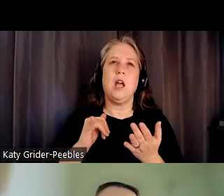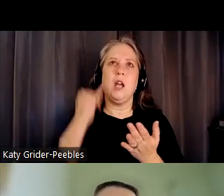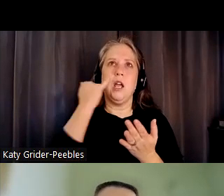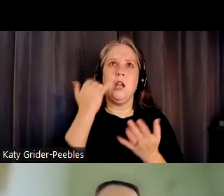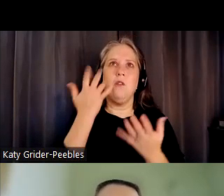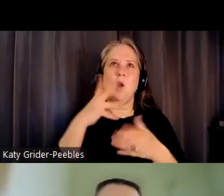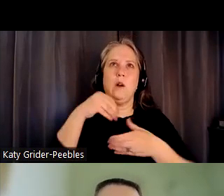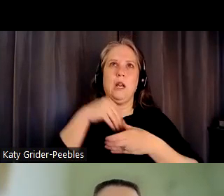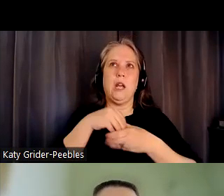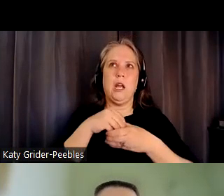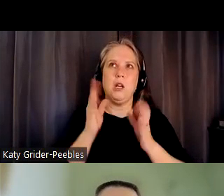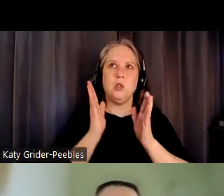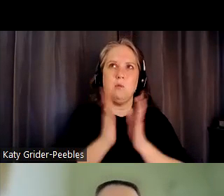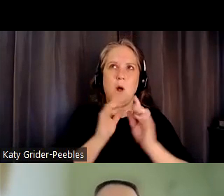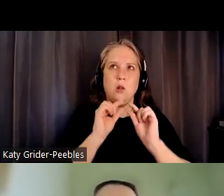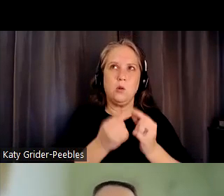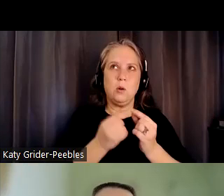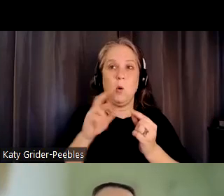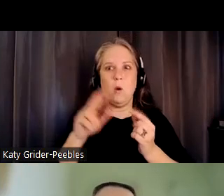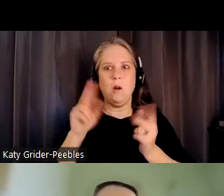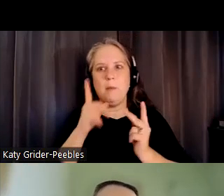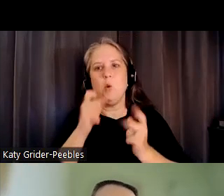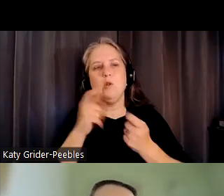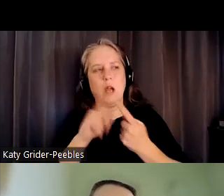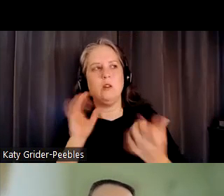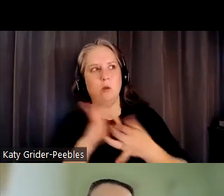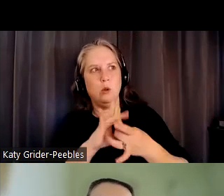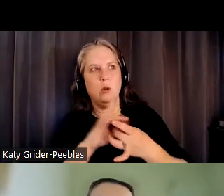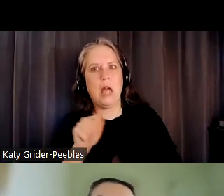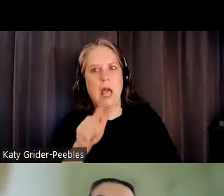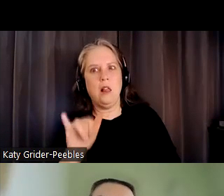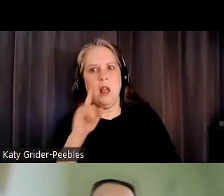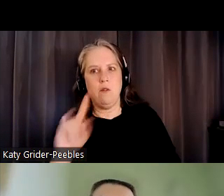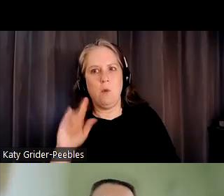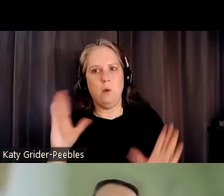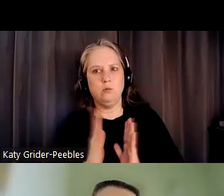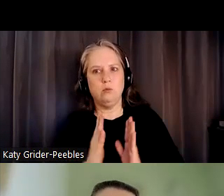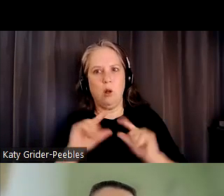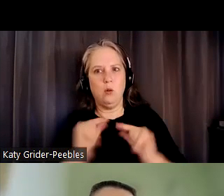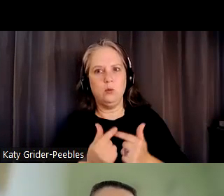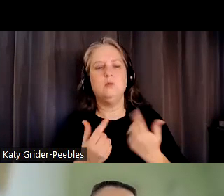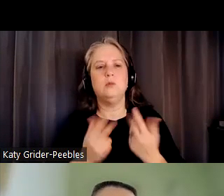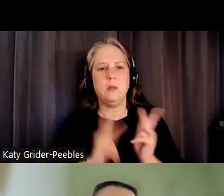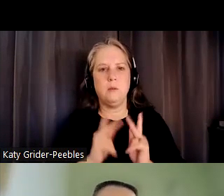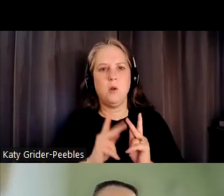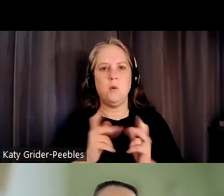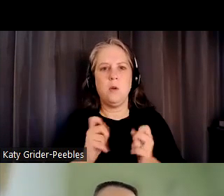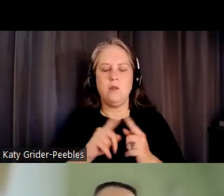ally with minority groups, that we have to continue to compensate for the